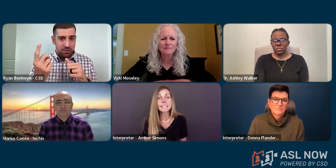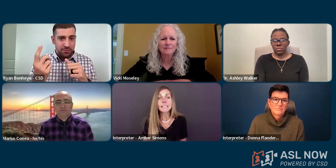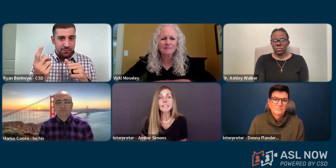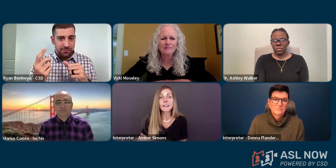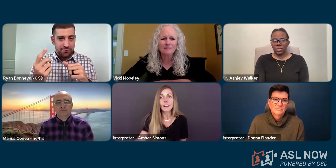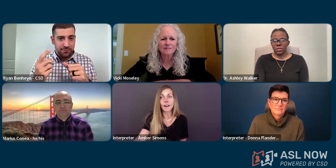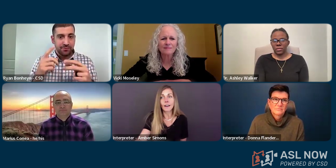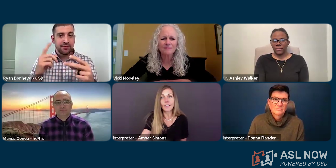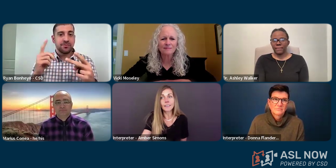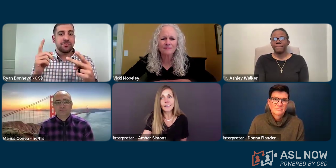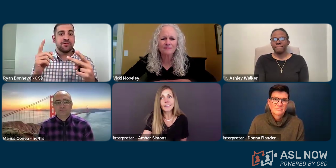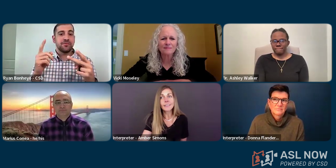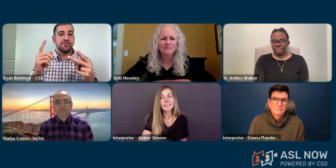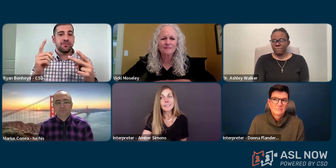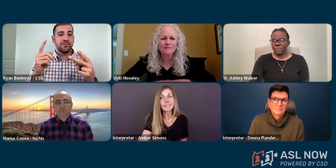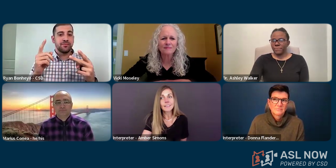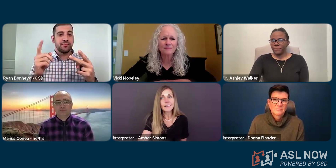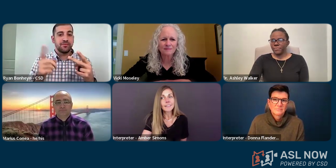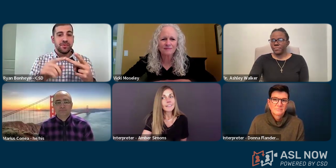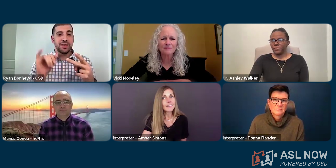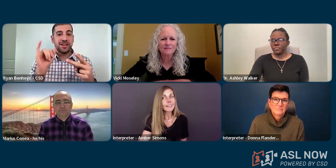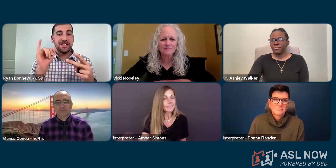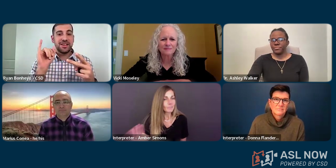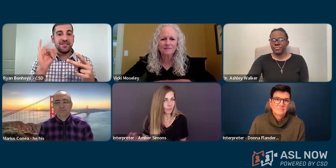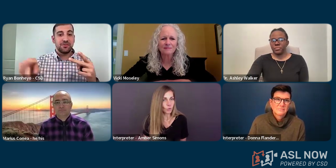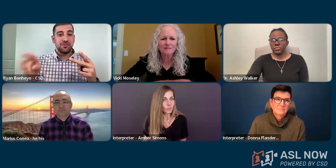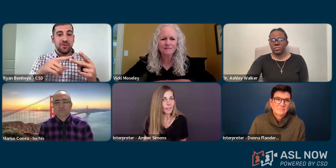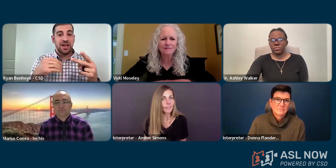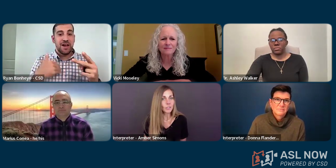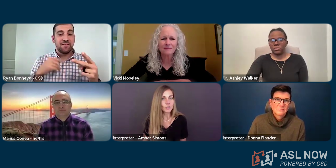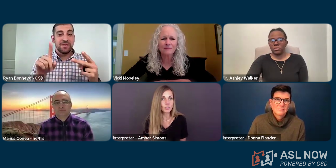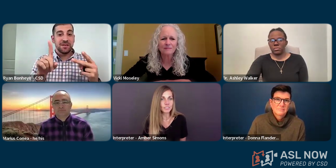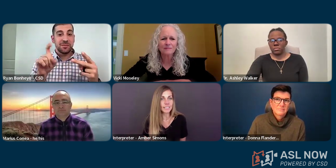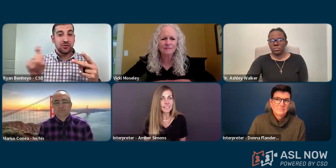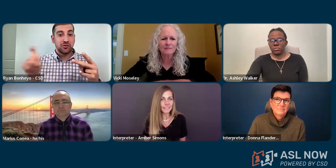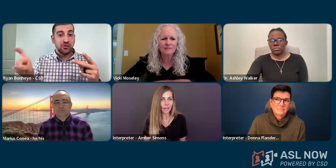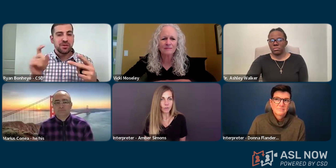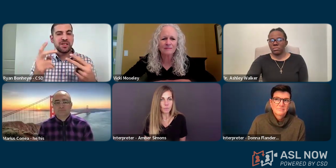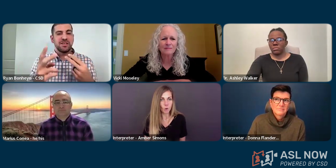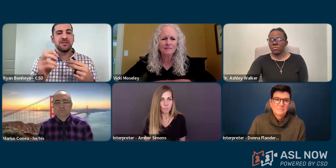click on view and then you should see gallery mode.